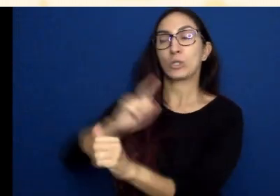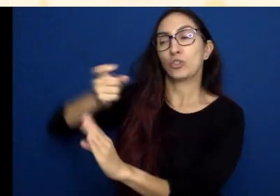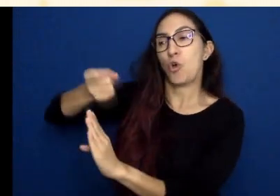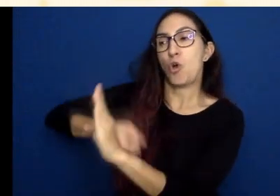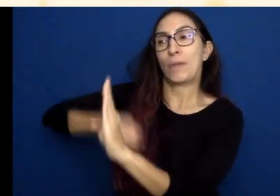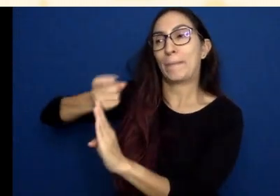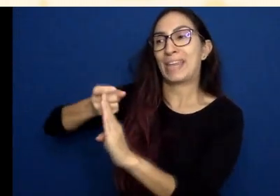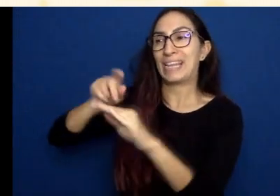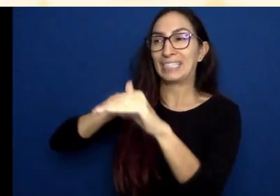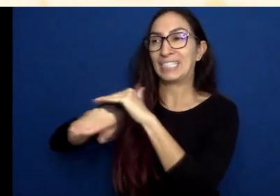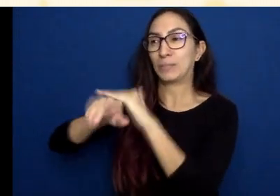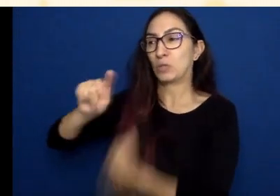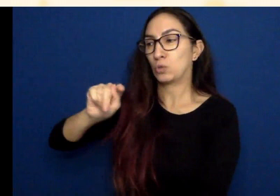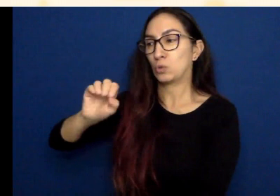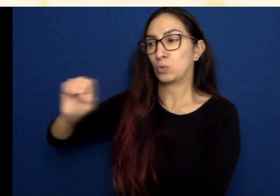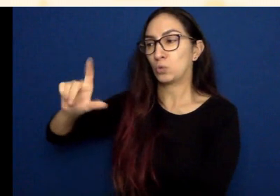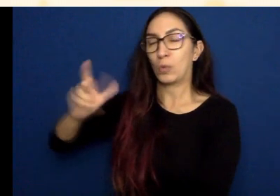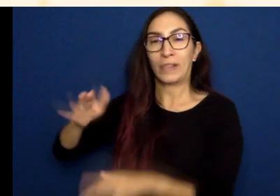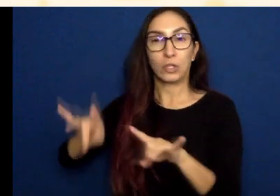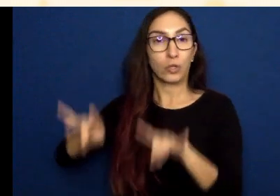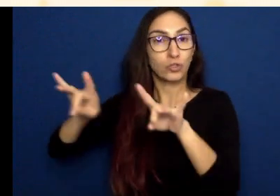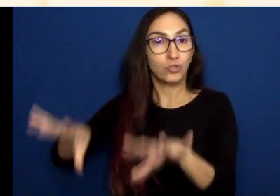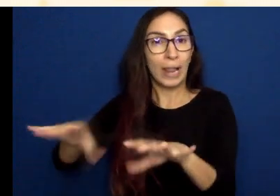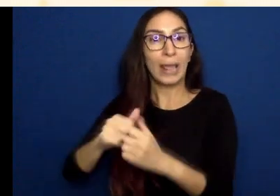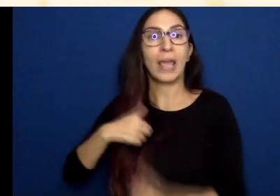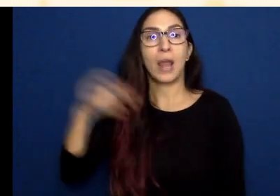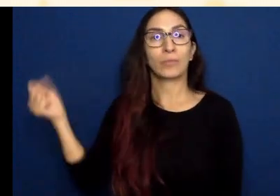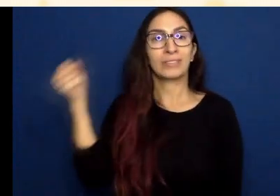I’d like to say I started when I was five years old, but that's not actually the case.